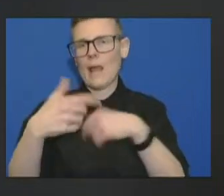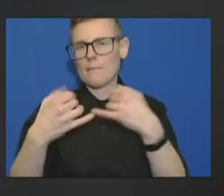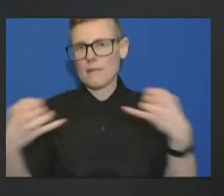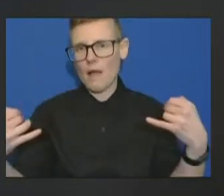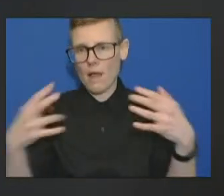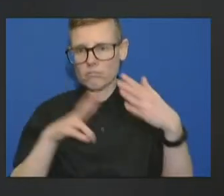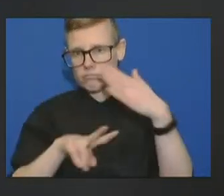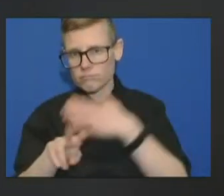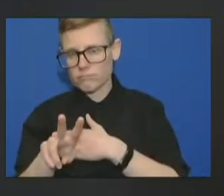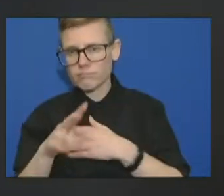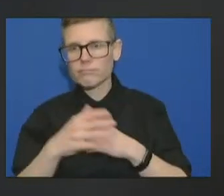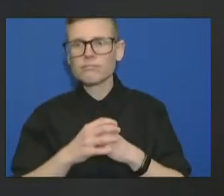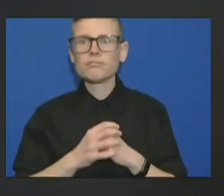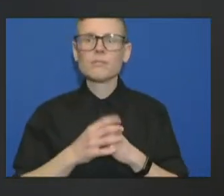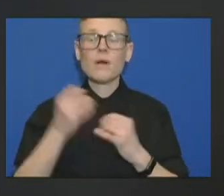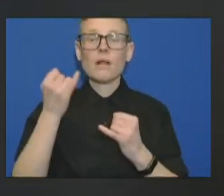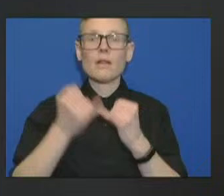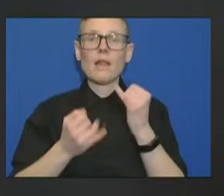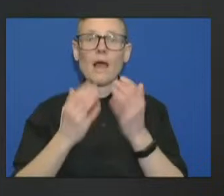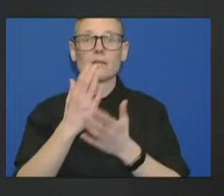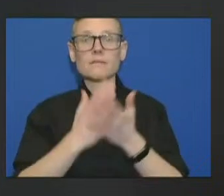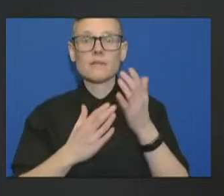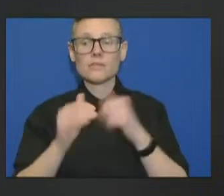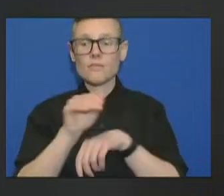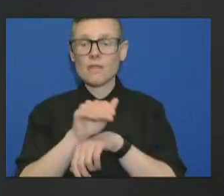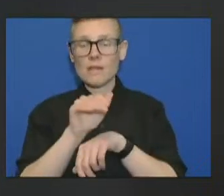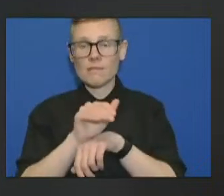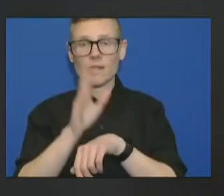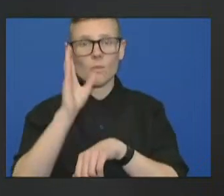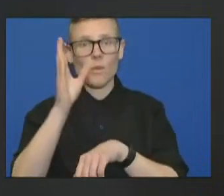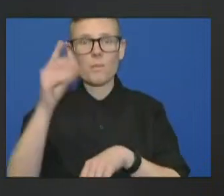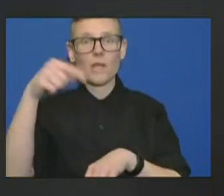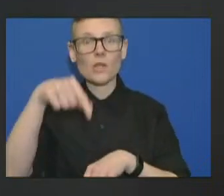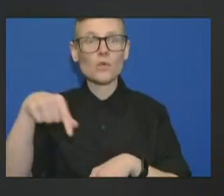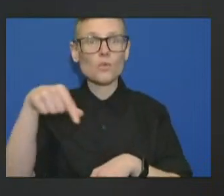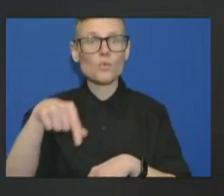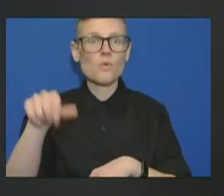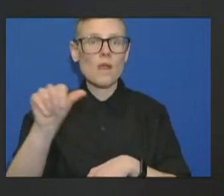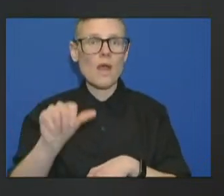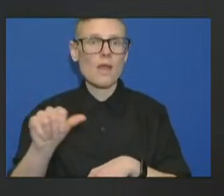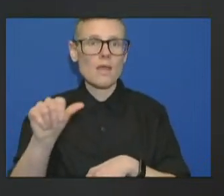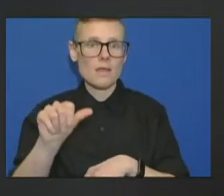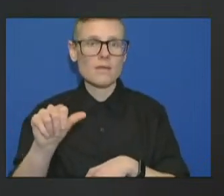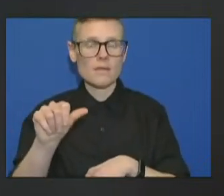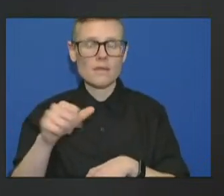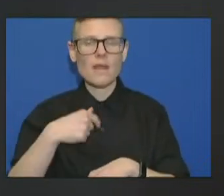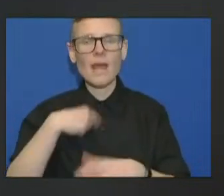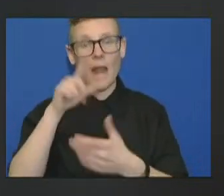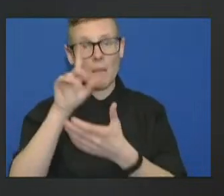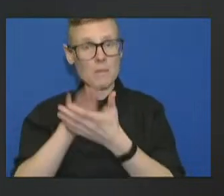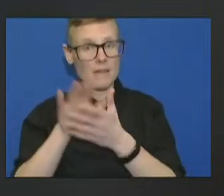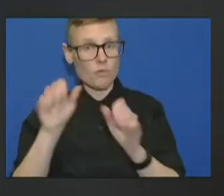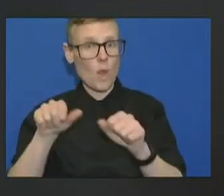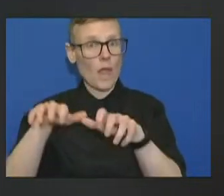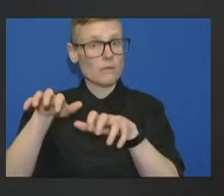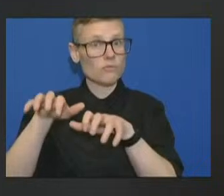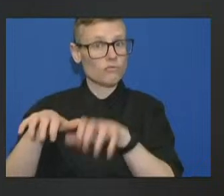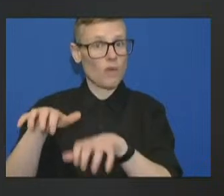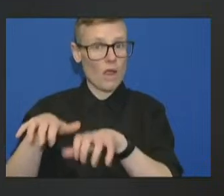will first talk a little bit about the timeline. And the last